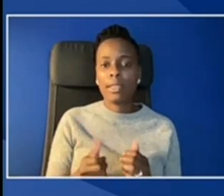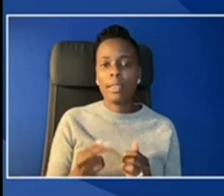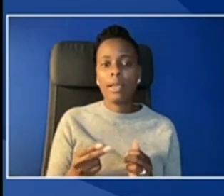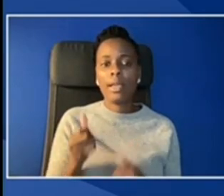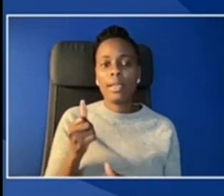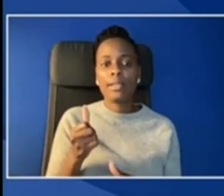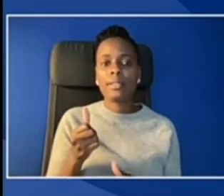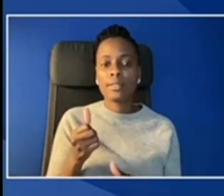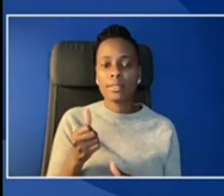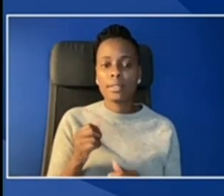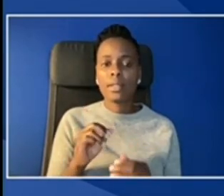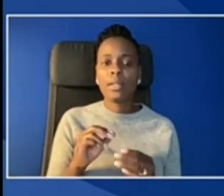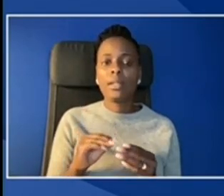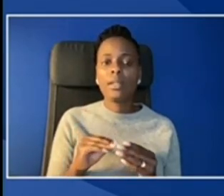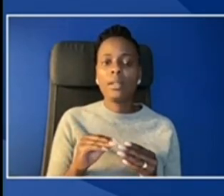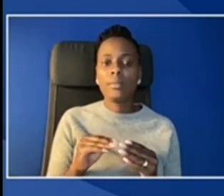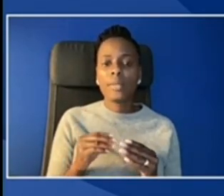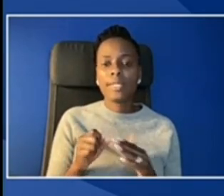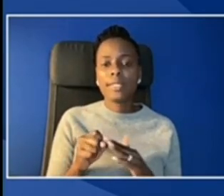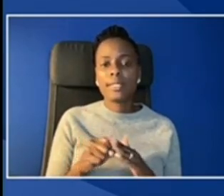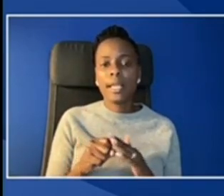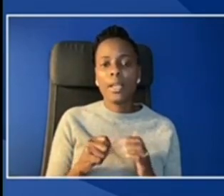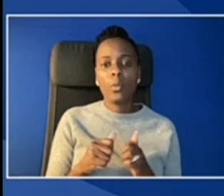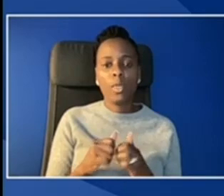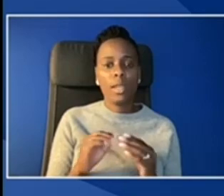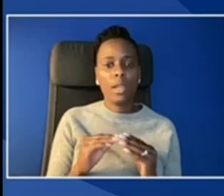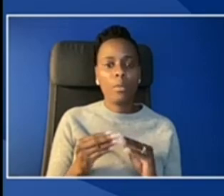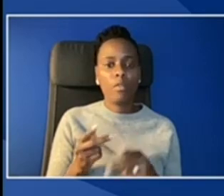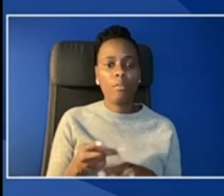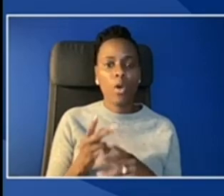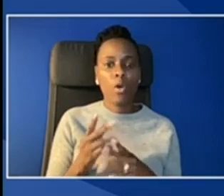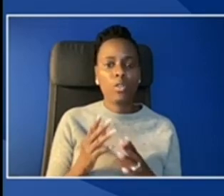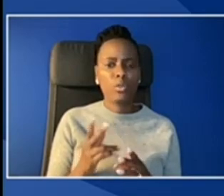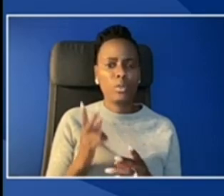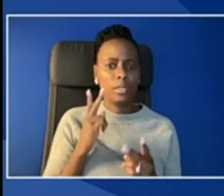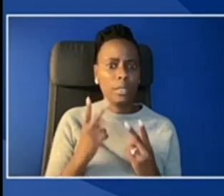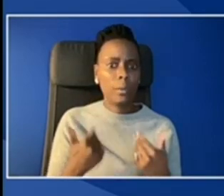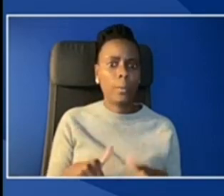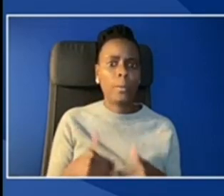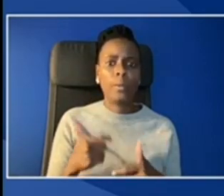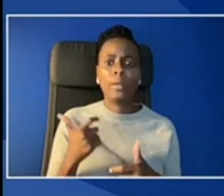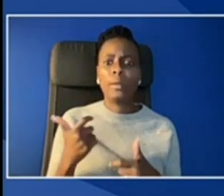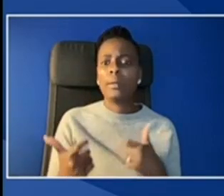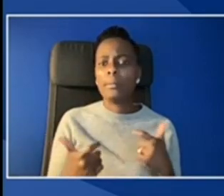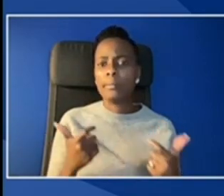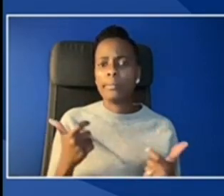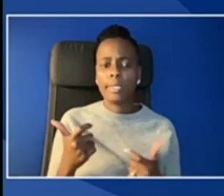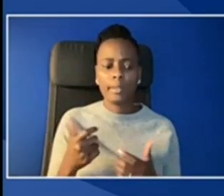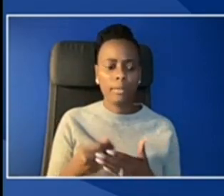in the country who would have seen a huge economic financial relief with the